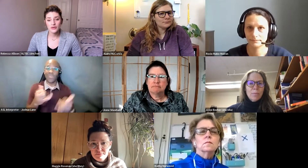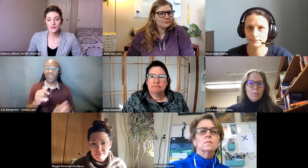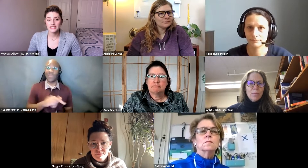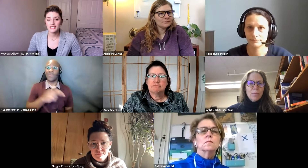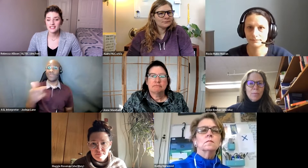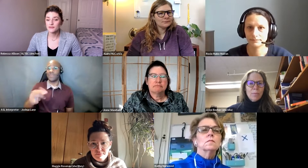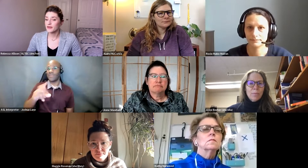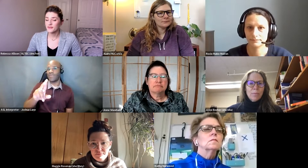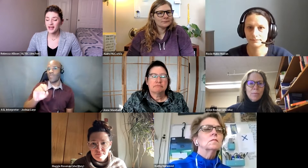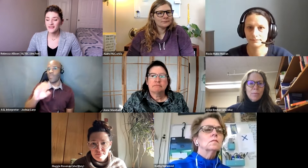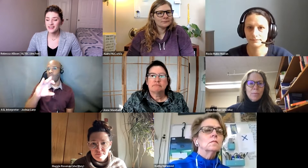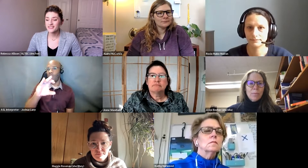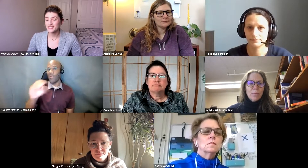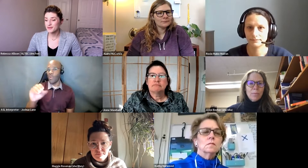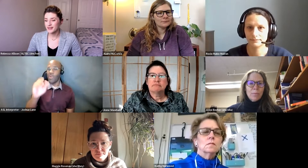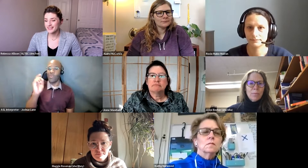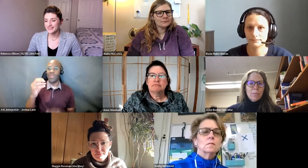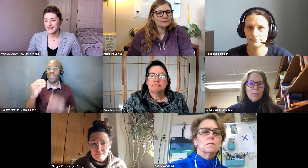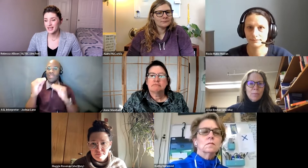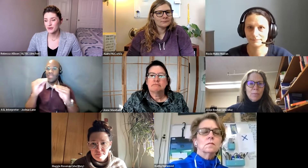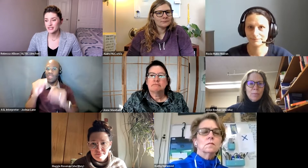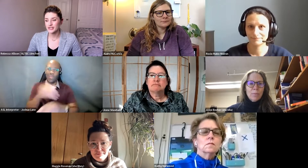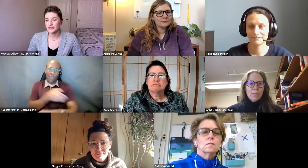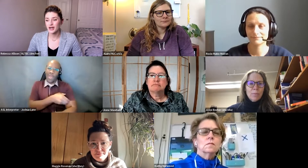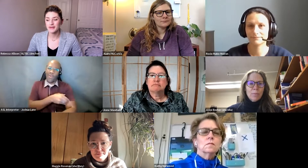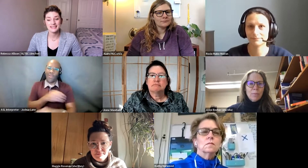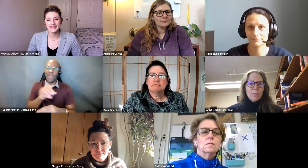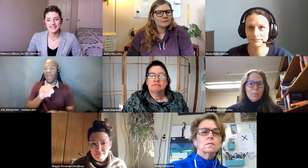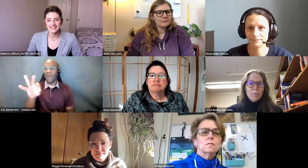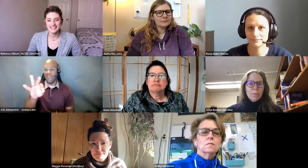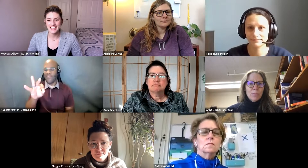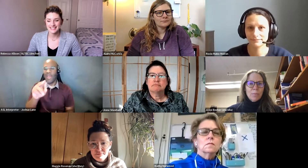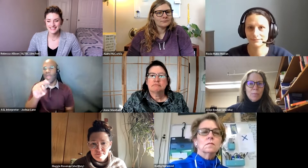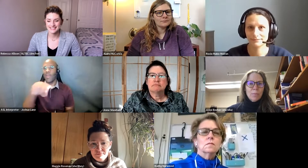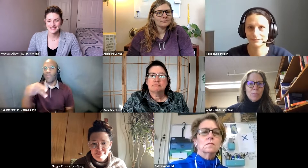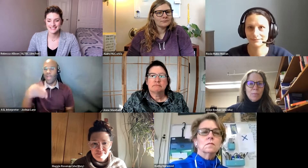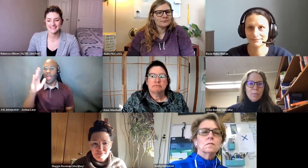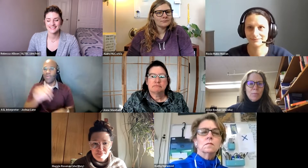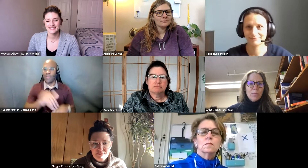will teach us about the power of Nearpod and I'm going to drop a link in the chat.